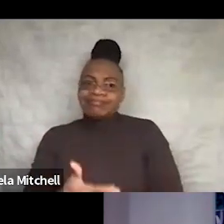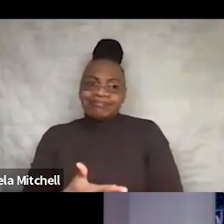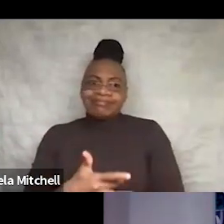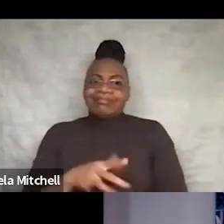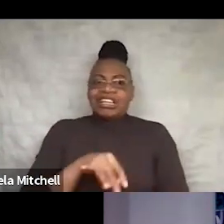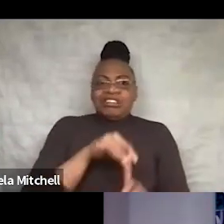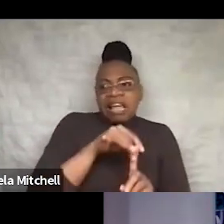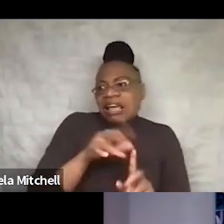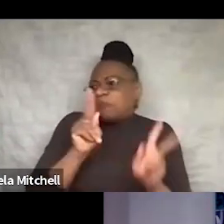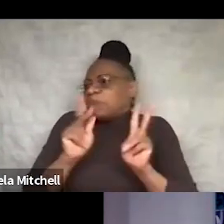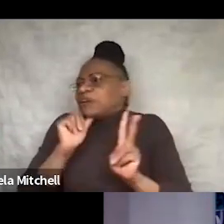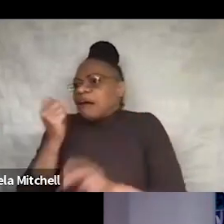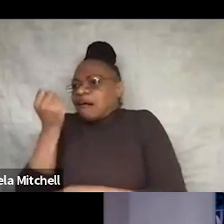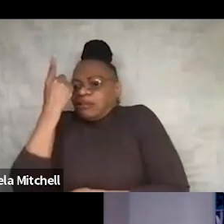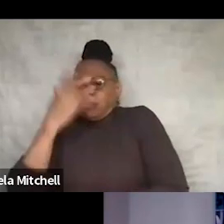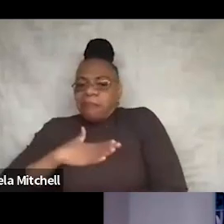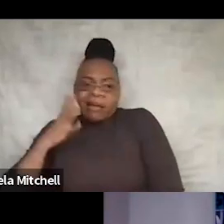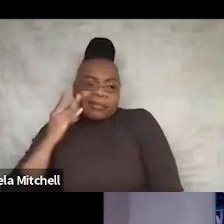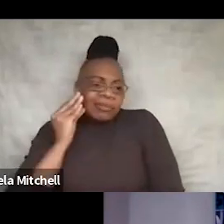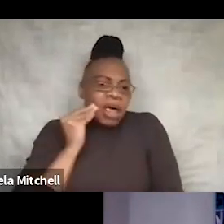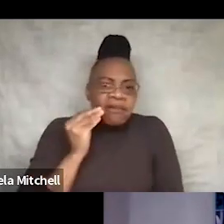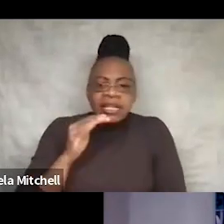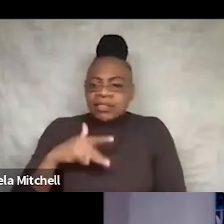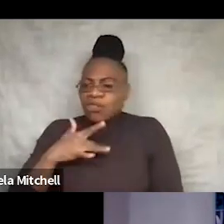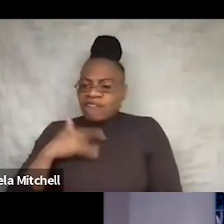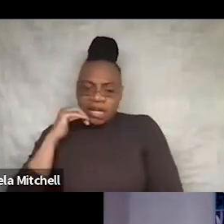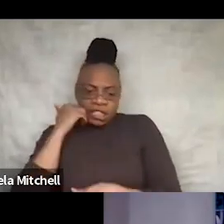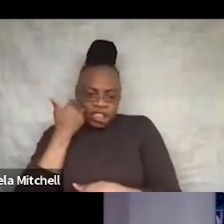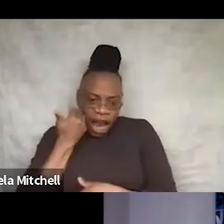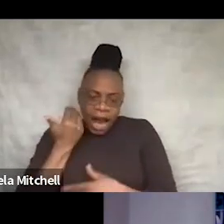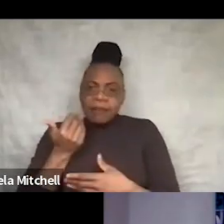what I've been through or, you know, the guilt or shame that I have, or what I have to overcome.